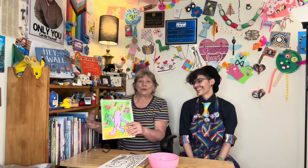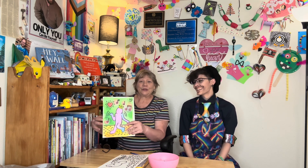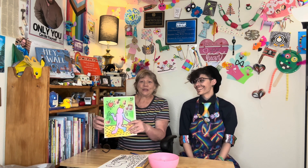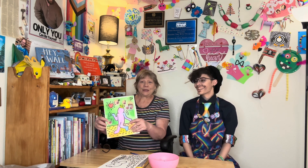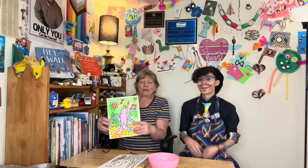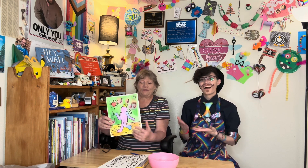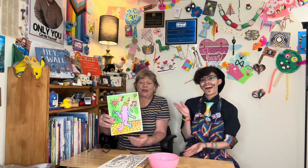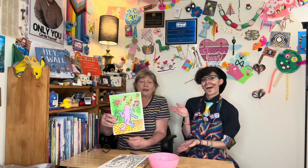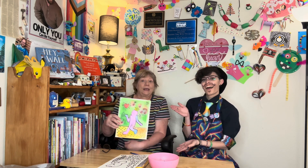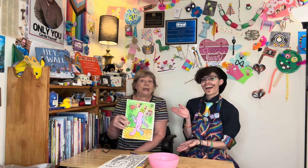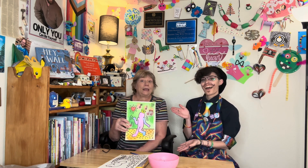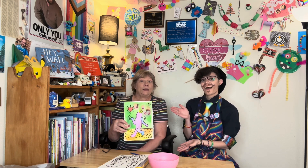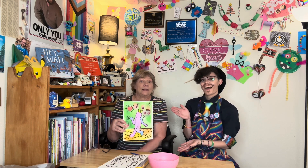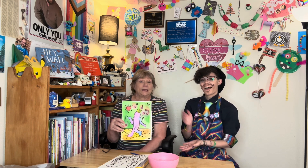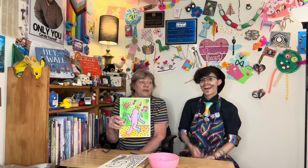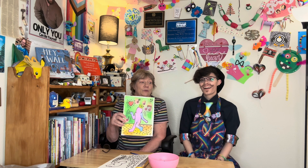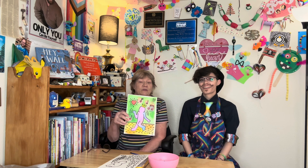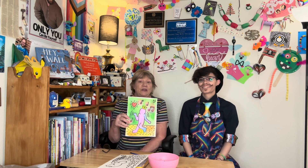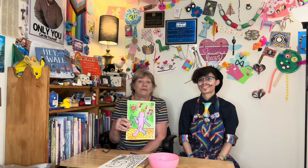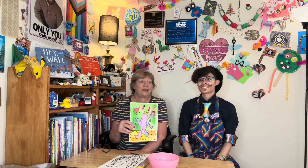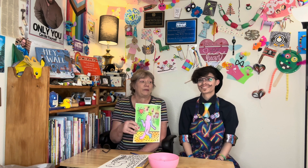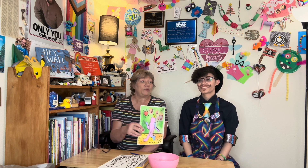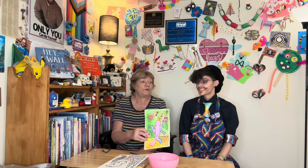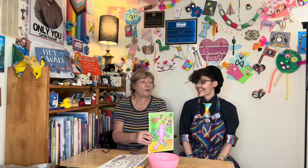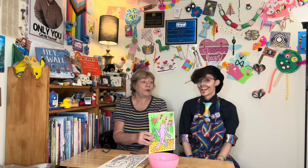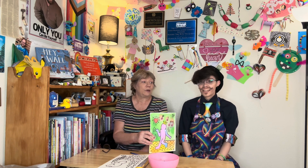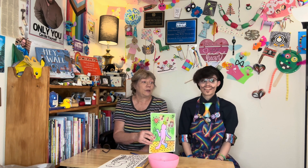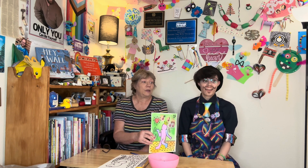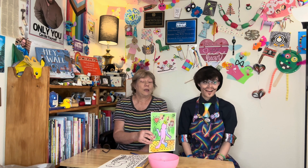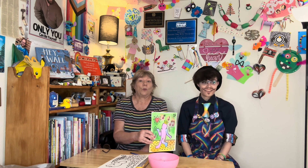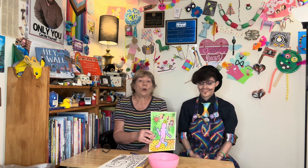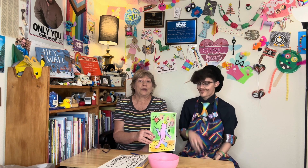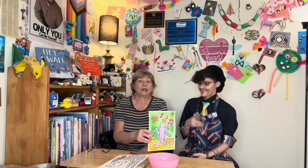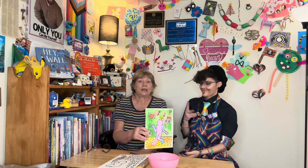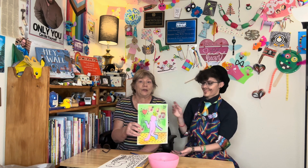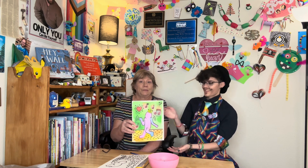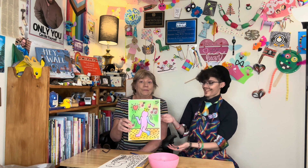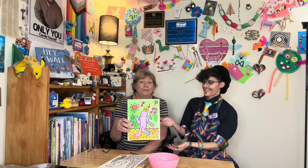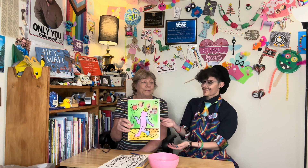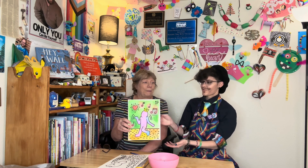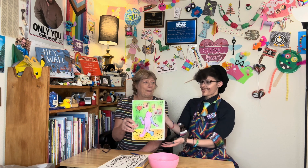We're doing something fun! Again, something we've never done before... KAI: Yeah! BARB: Watercolor! KAI: I can show